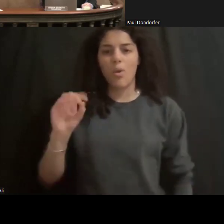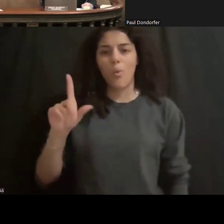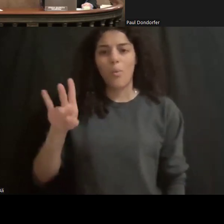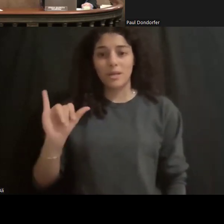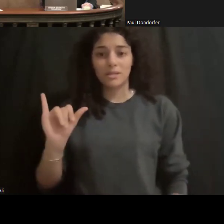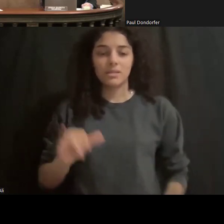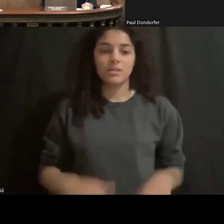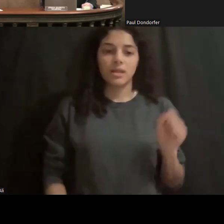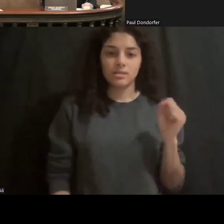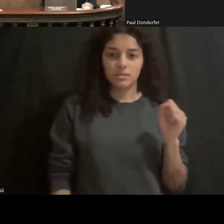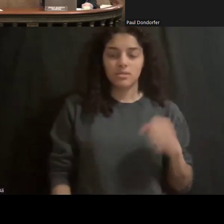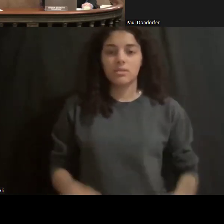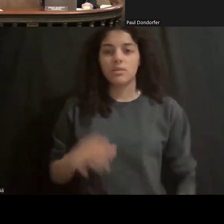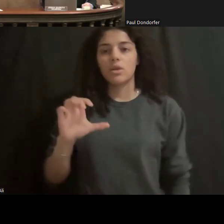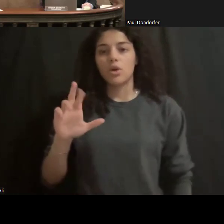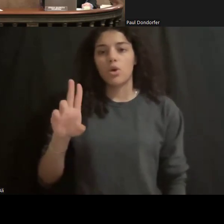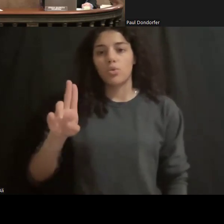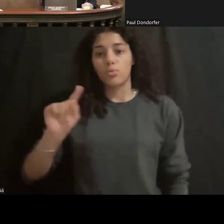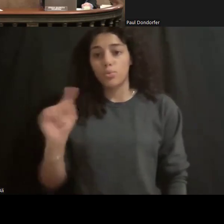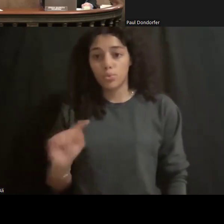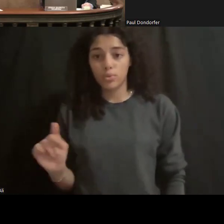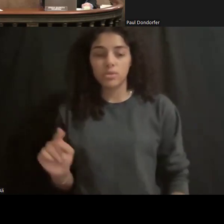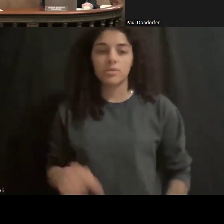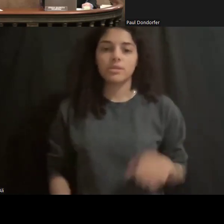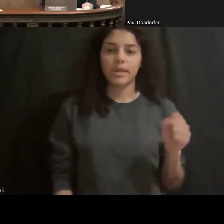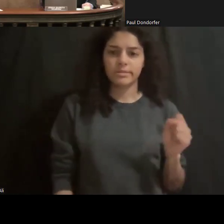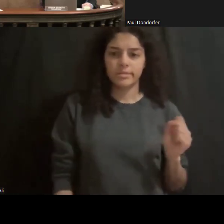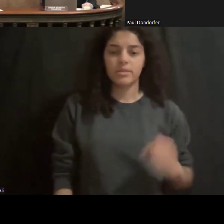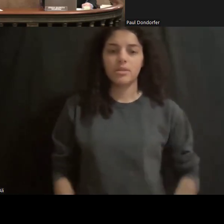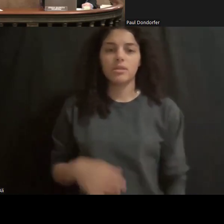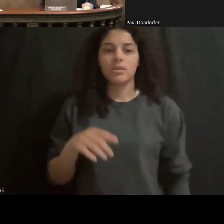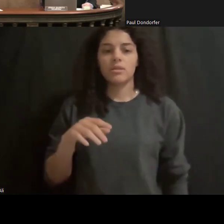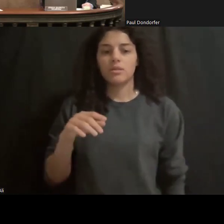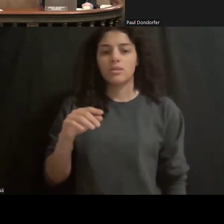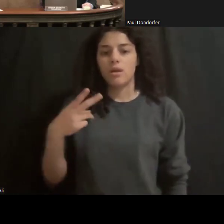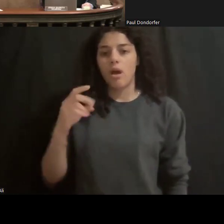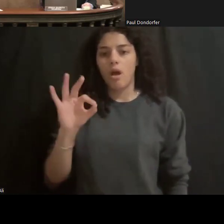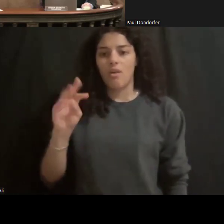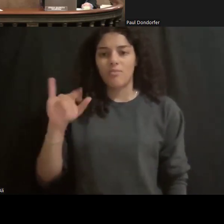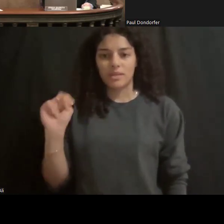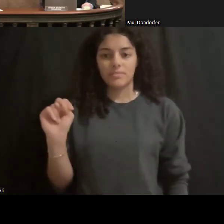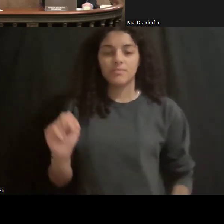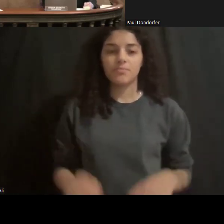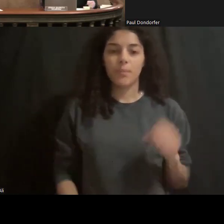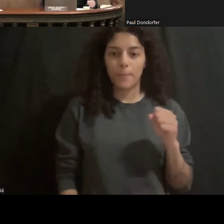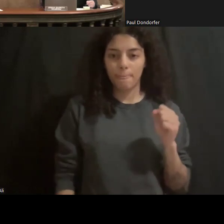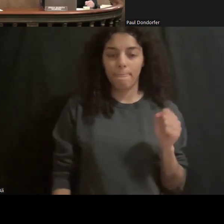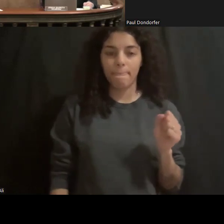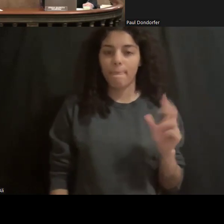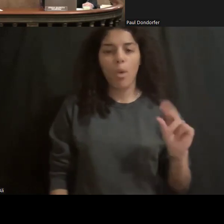Mr Kobe votes yes Mr Cruz Mr Cruz votes yes Miss Alvaki Hoffman Miss Alvaki Hoffman votes no Mrs Mr